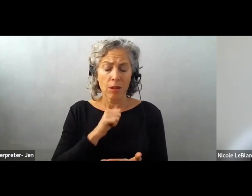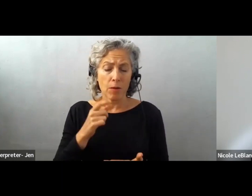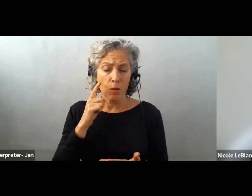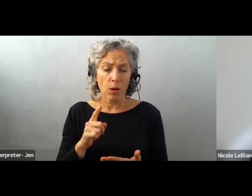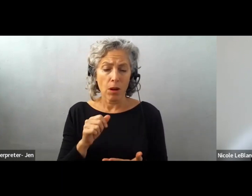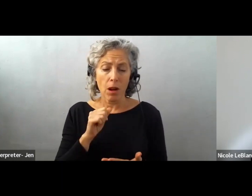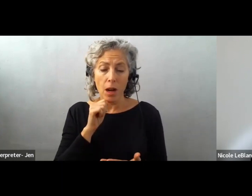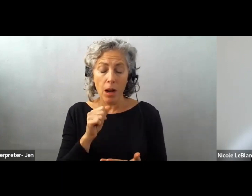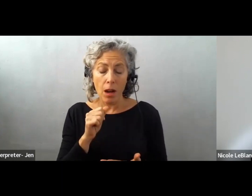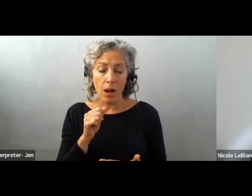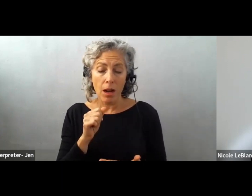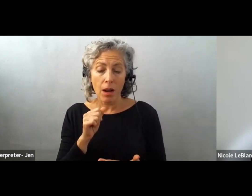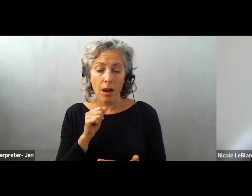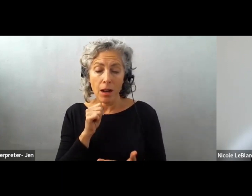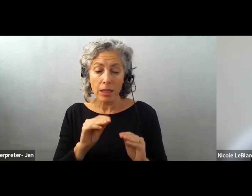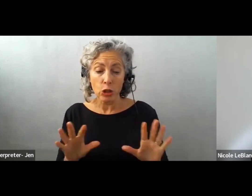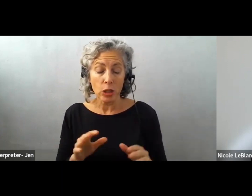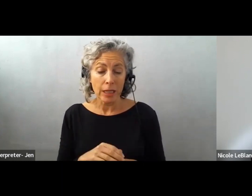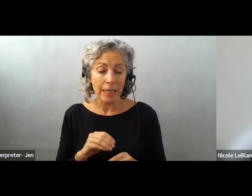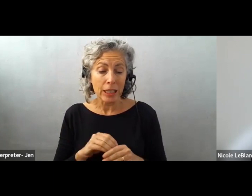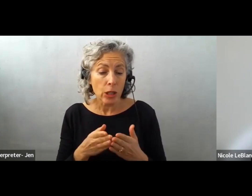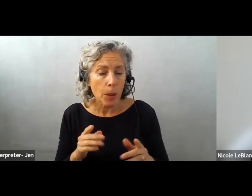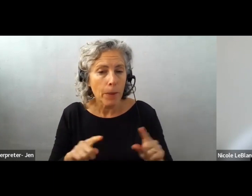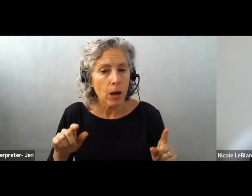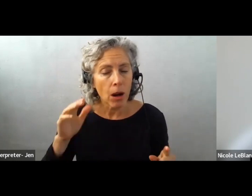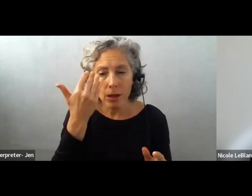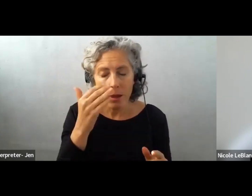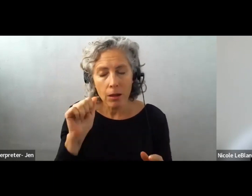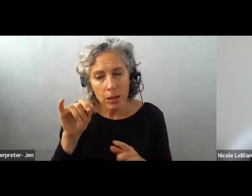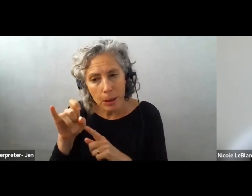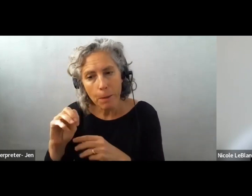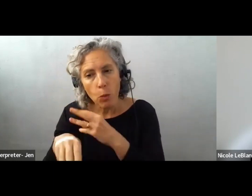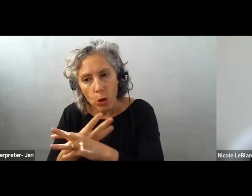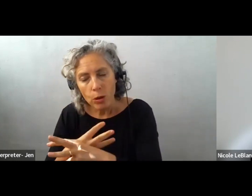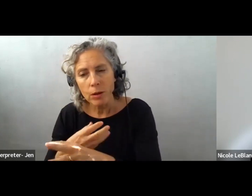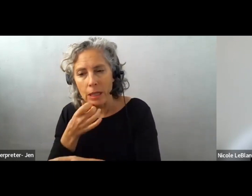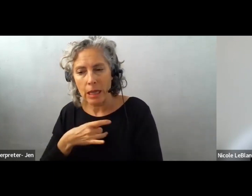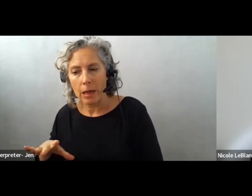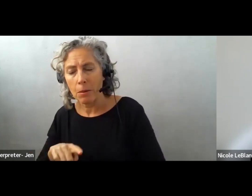general, not just in the autism world, but in society as a whole. Lastly, I would say just